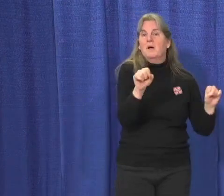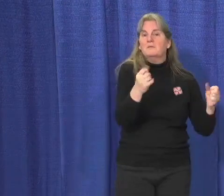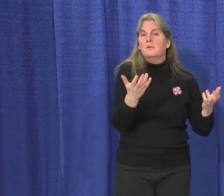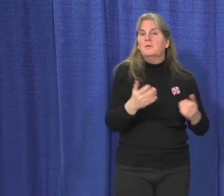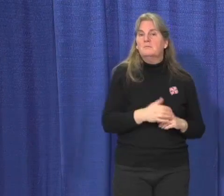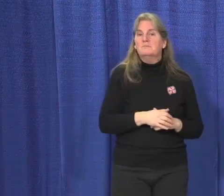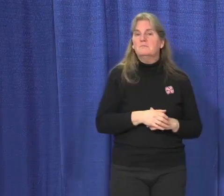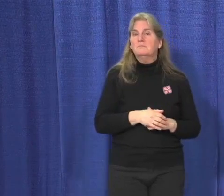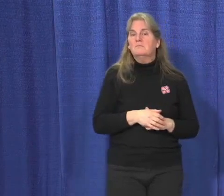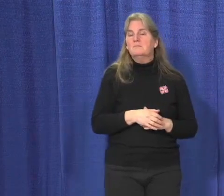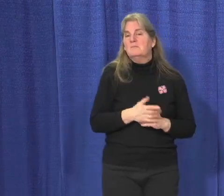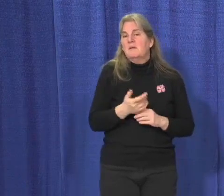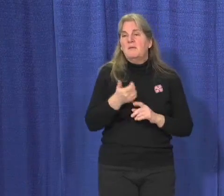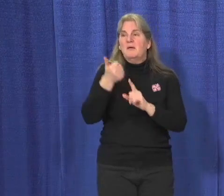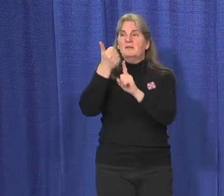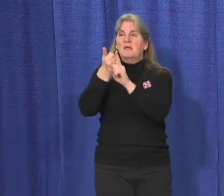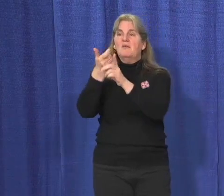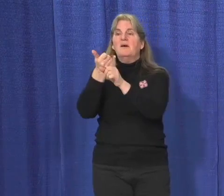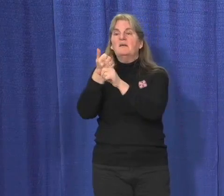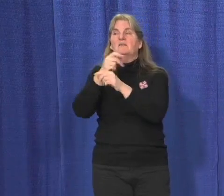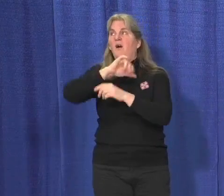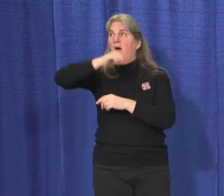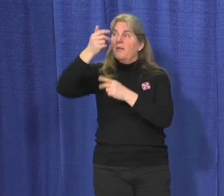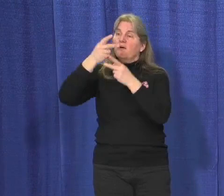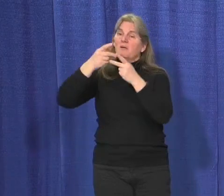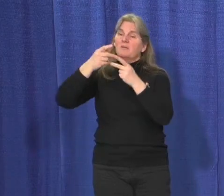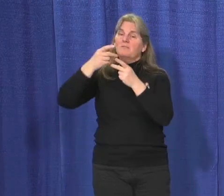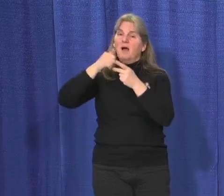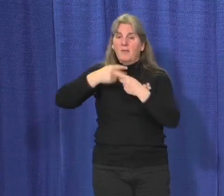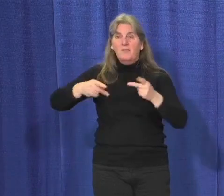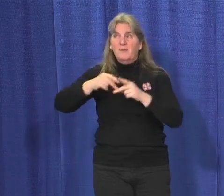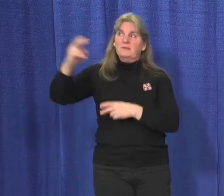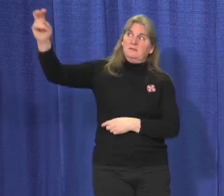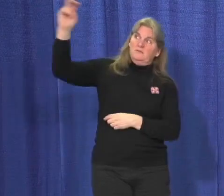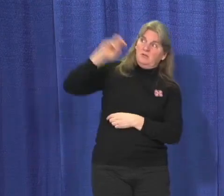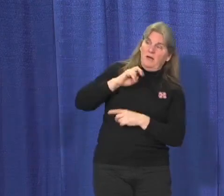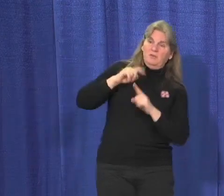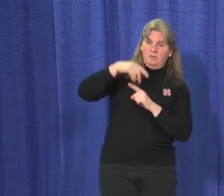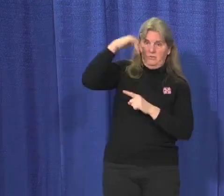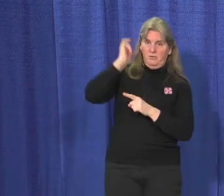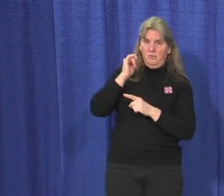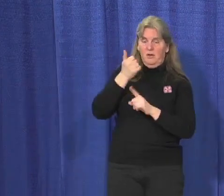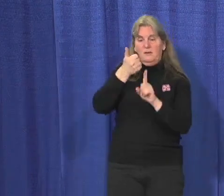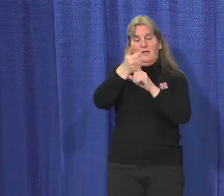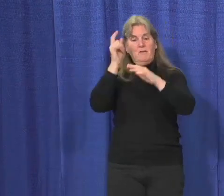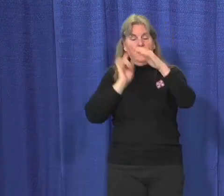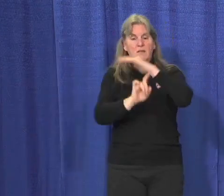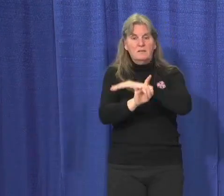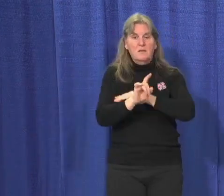testing. None of those have led to spread